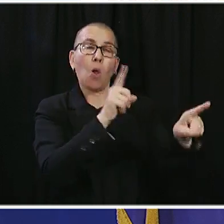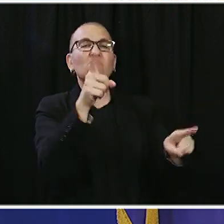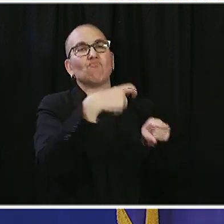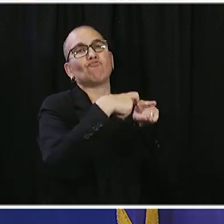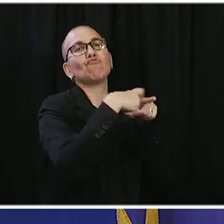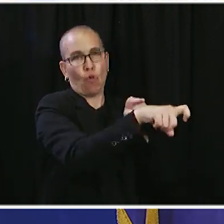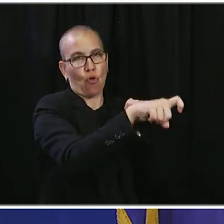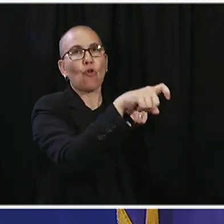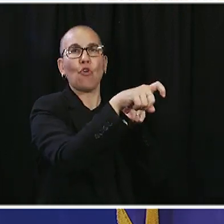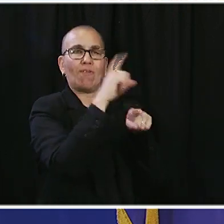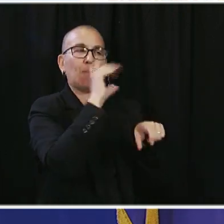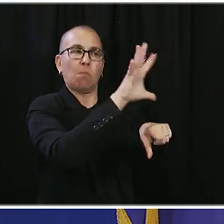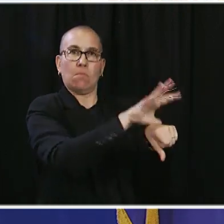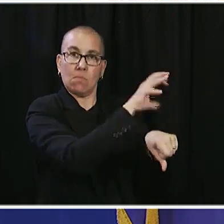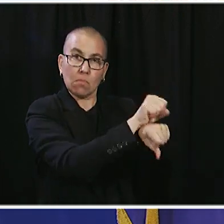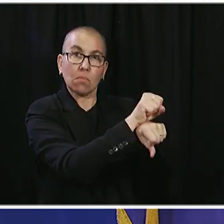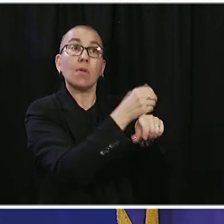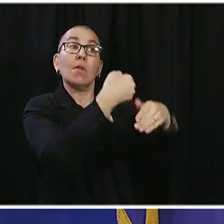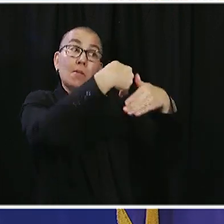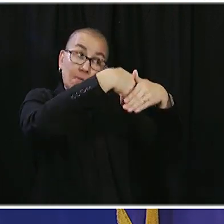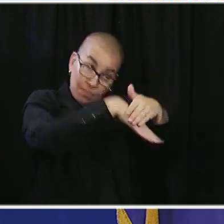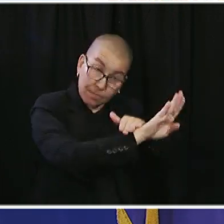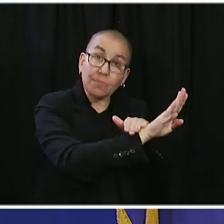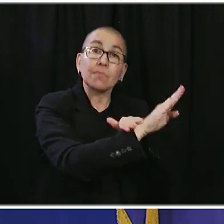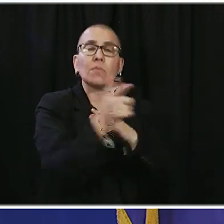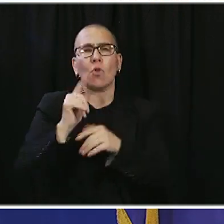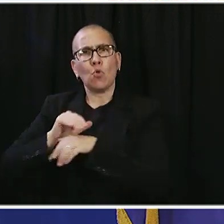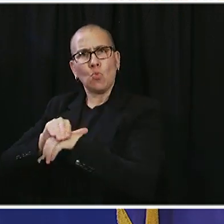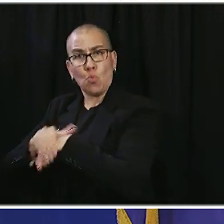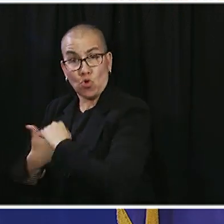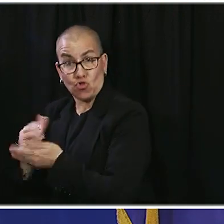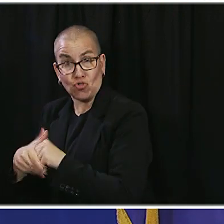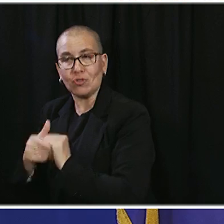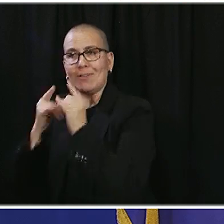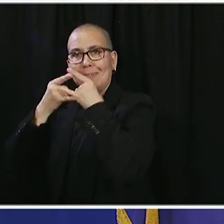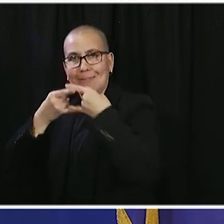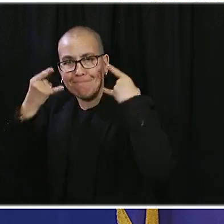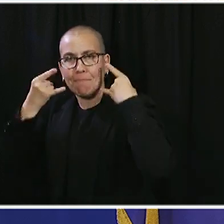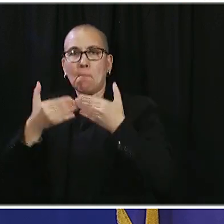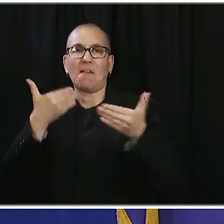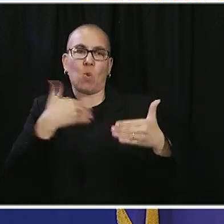RESERVATION, WEAR A MASK, WASH YOUR HANDS, ESSENTIALLY DON'T GO IN THERE IF YOU'RE SICK. WE'RE